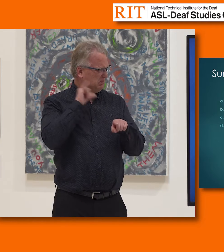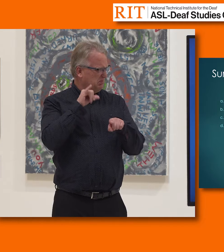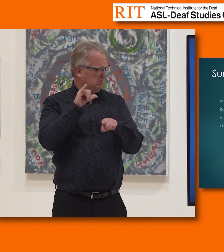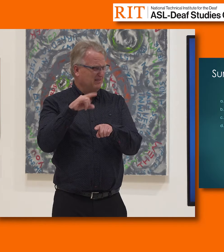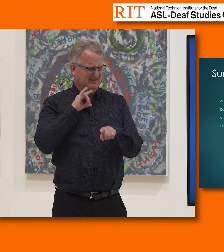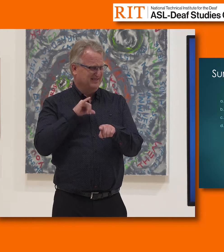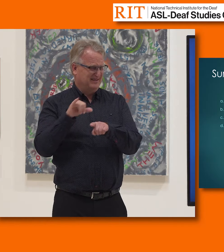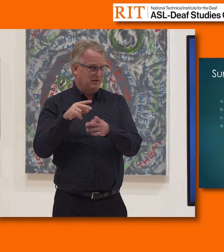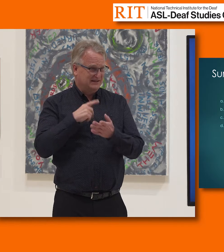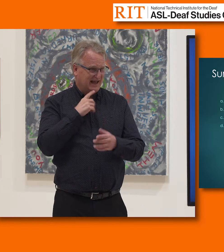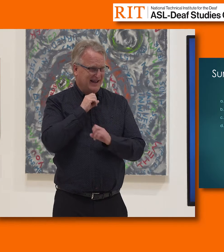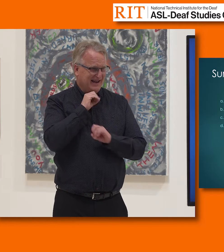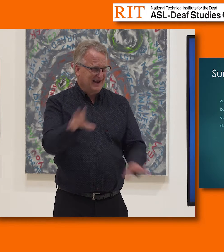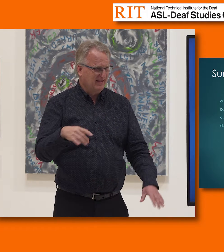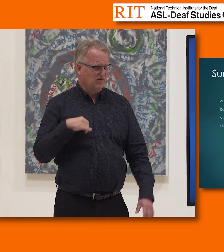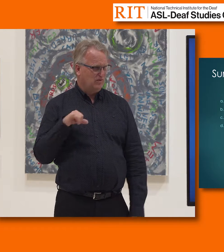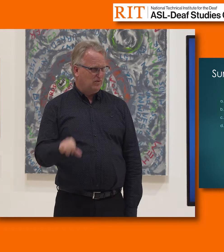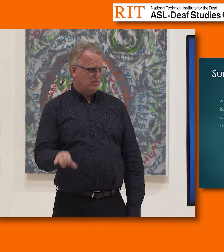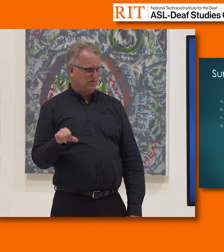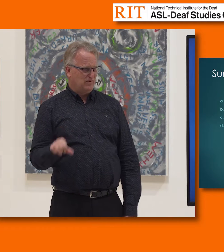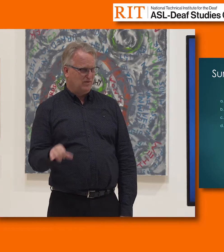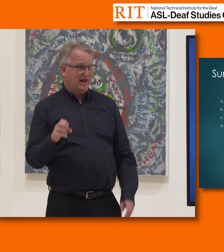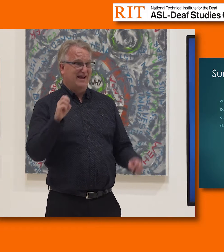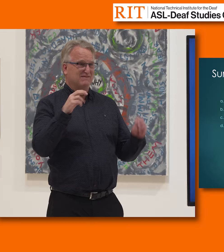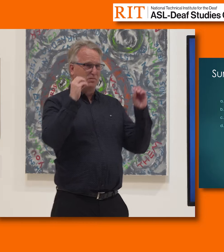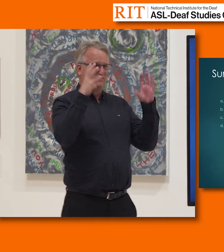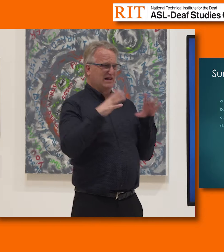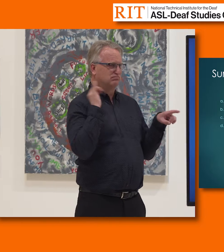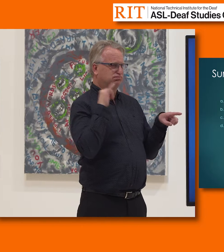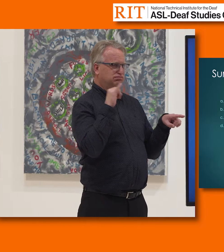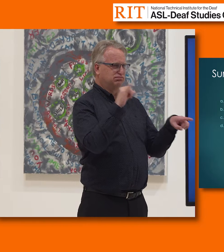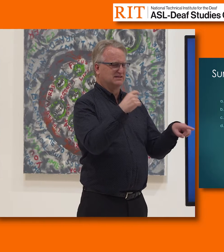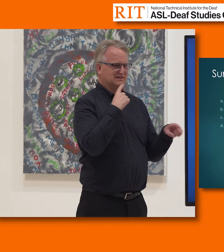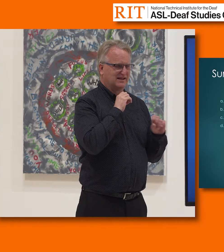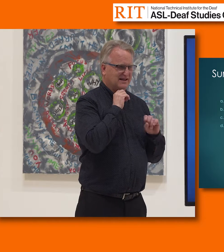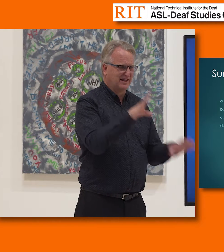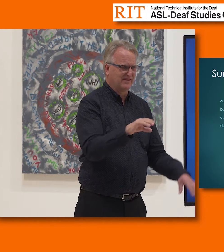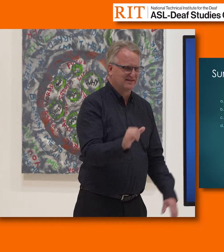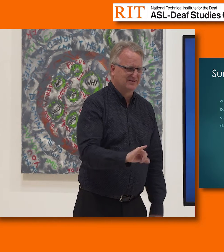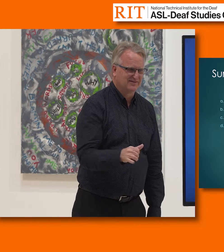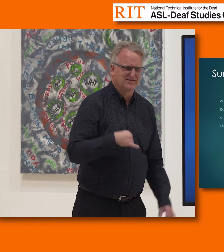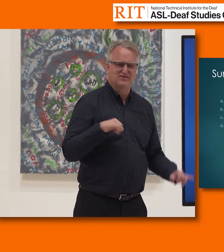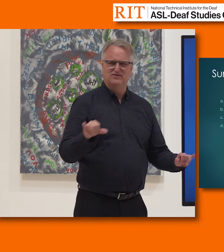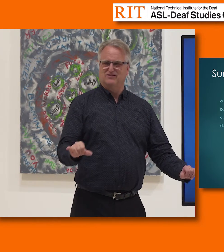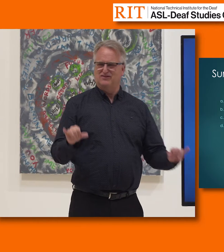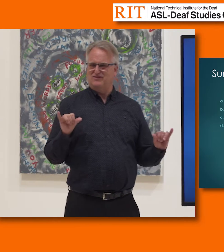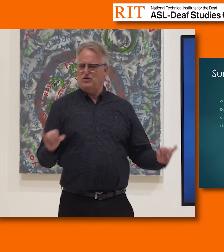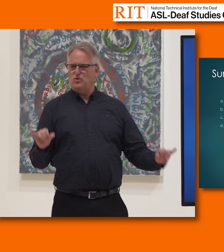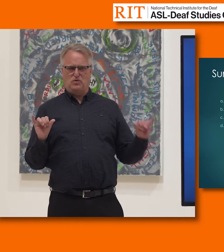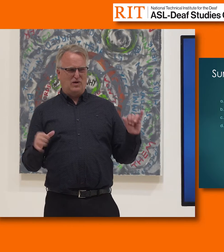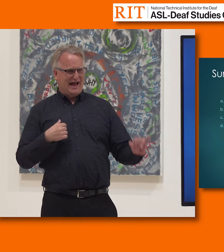This--what they're presenting is not intelligent." You know, they're trying to demonstrate their knowledge